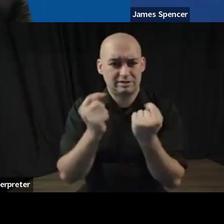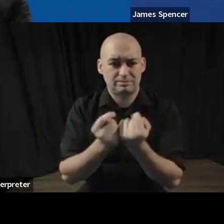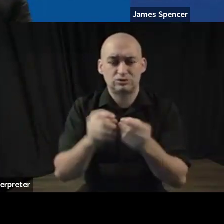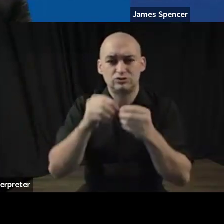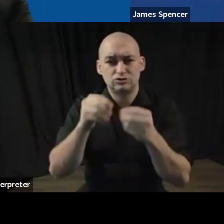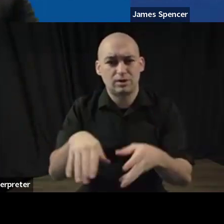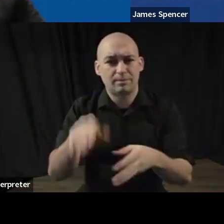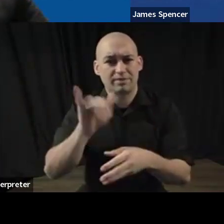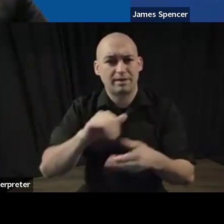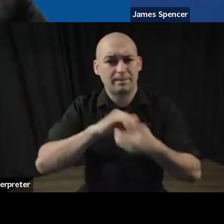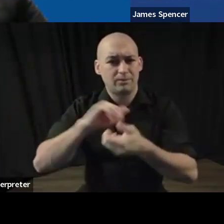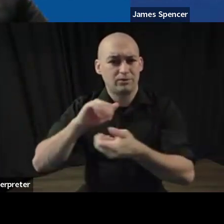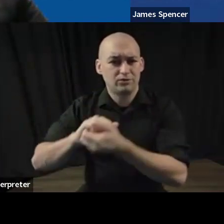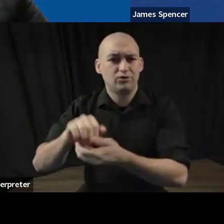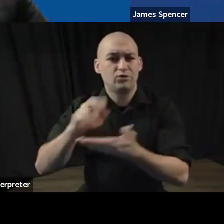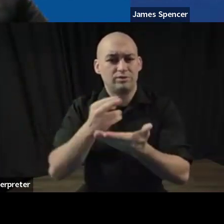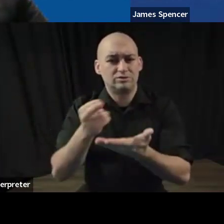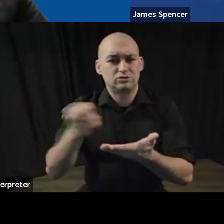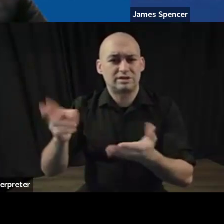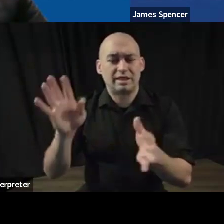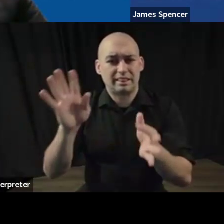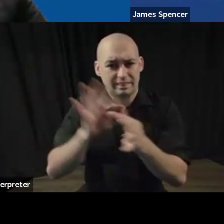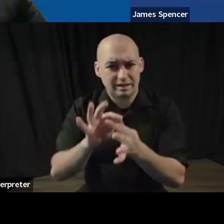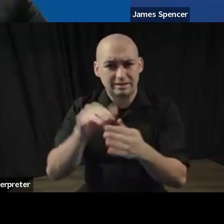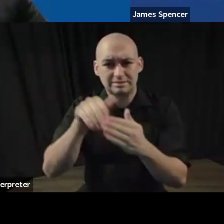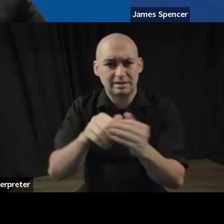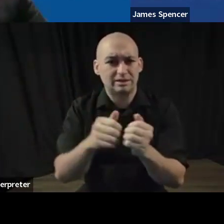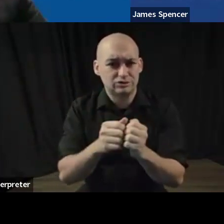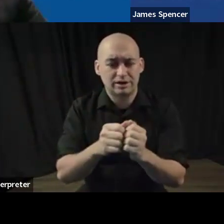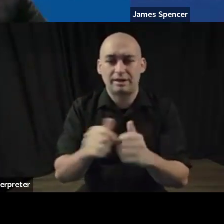link into chat again, please. A couple of questions coming through regarding,